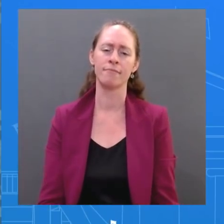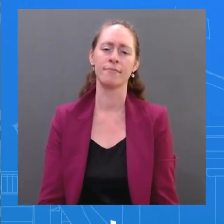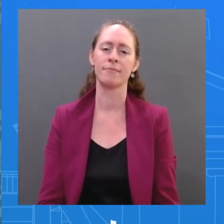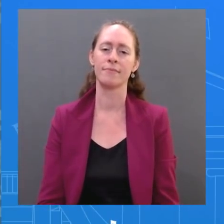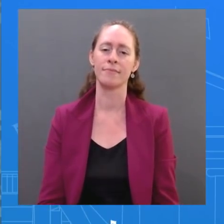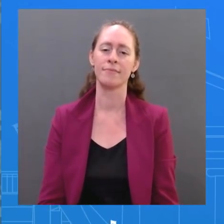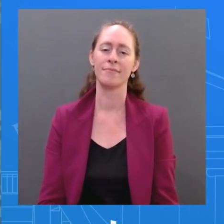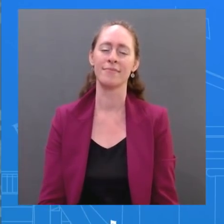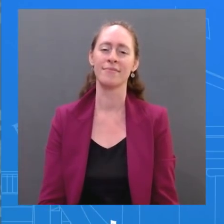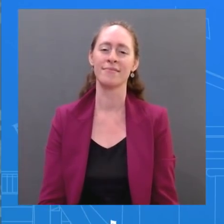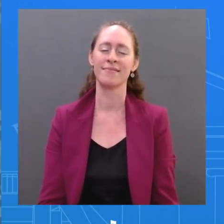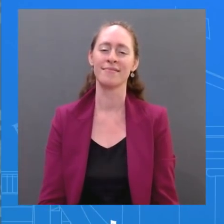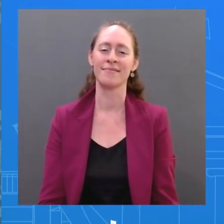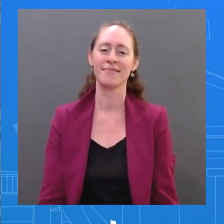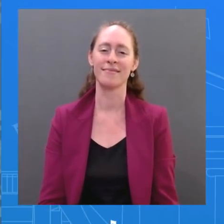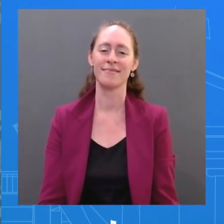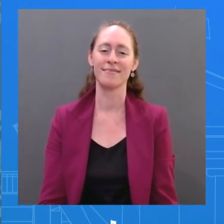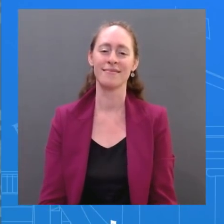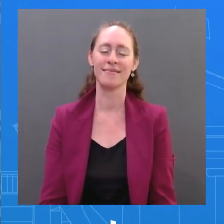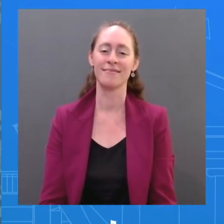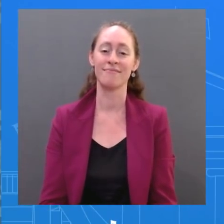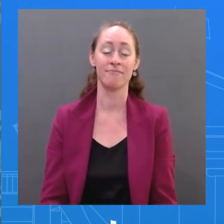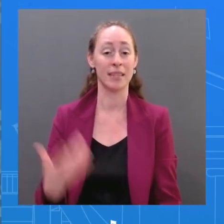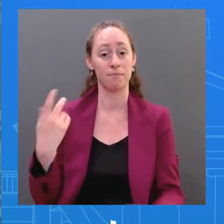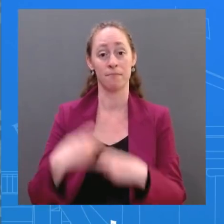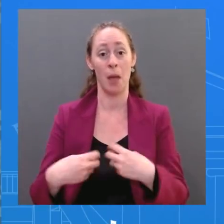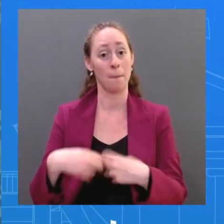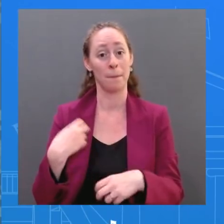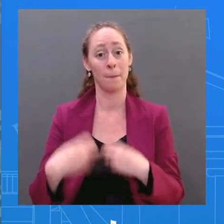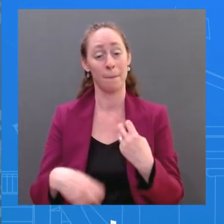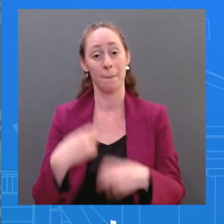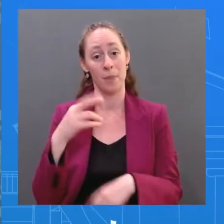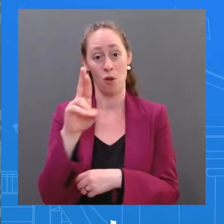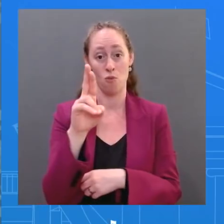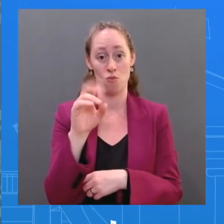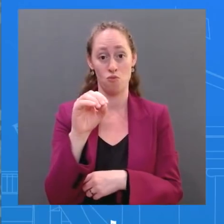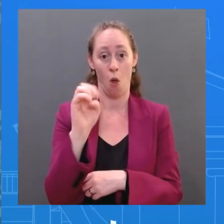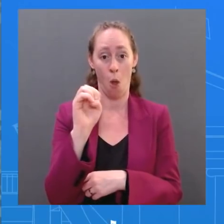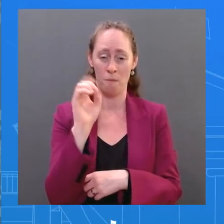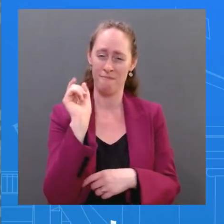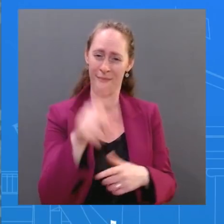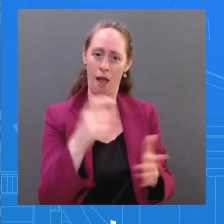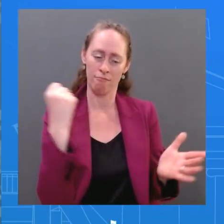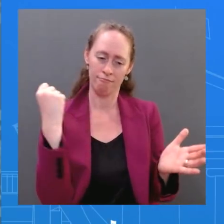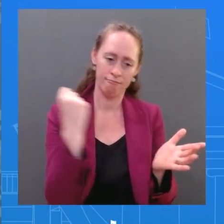codified is if Congress acts. Right? We have to make sure that we get Congress to act.